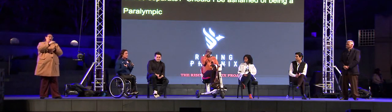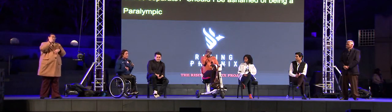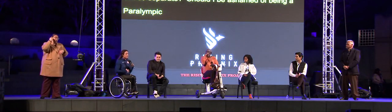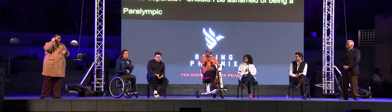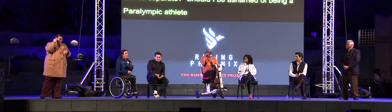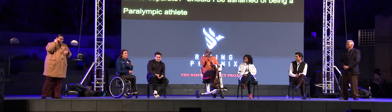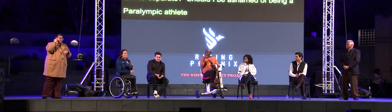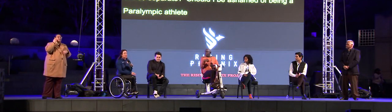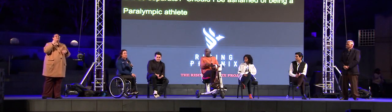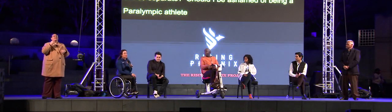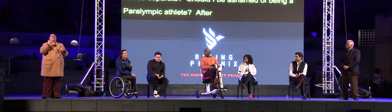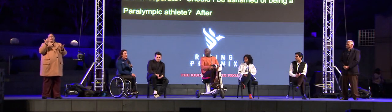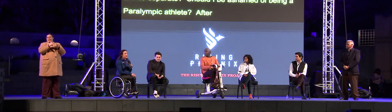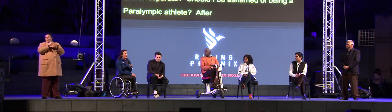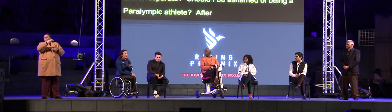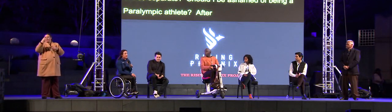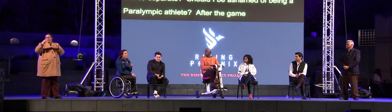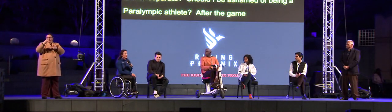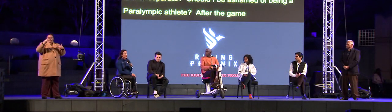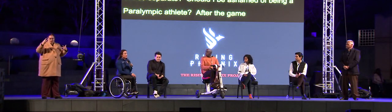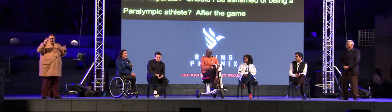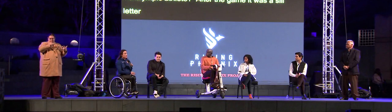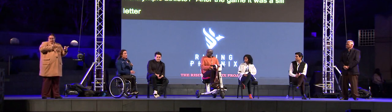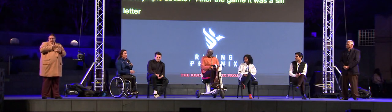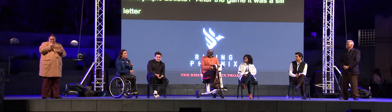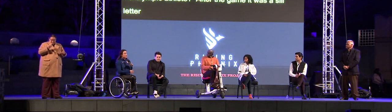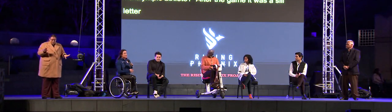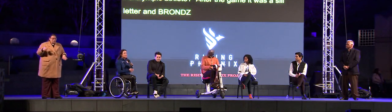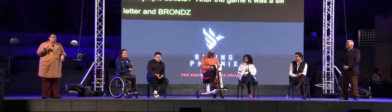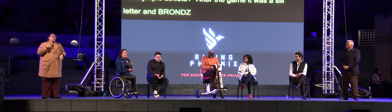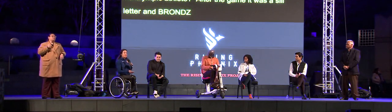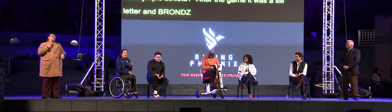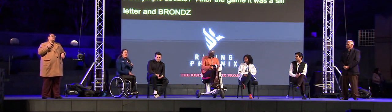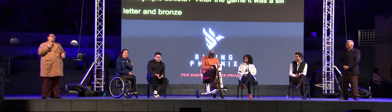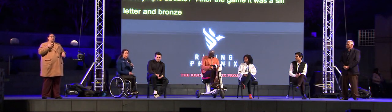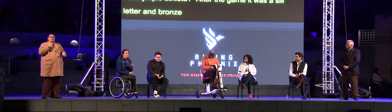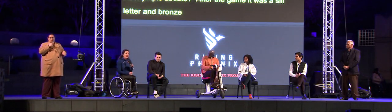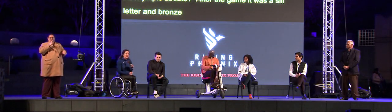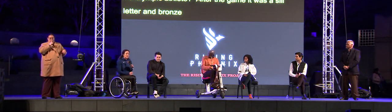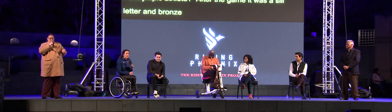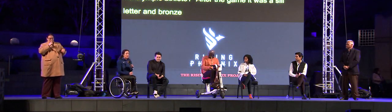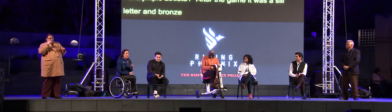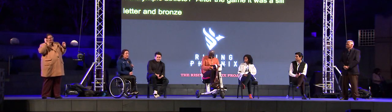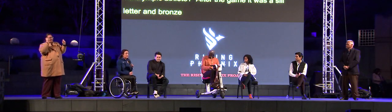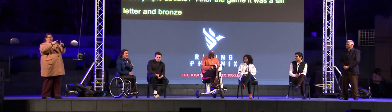with a silver and bronze medal around my neck, it wasn't even celebrated when I got back into the US.